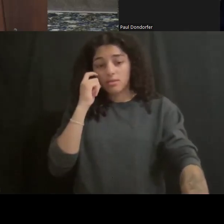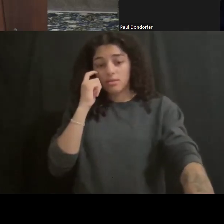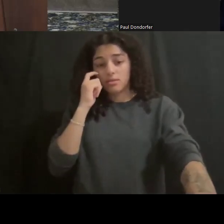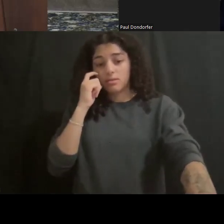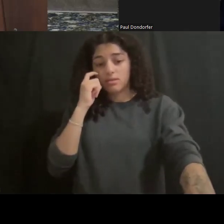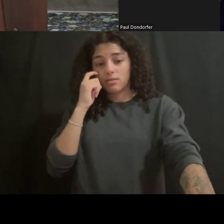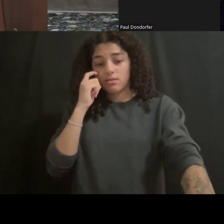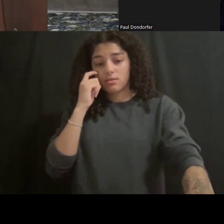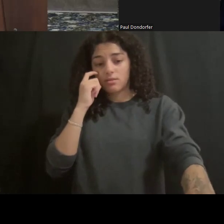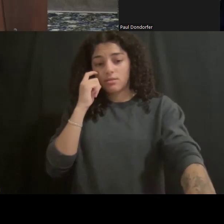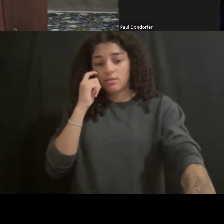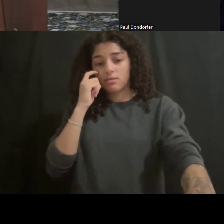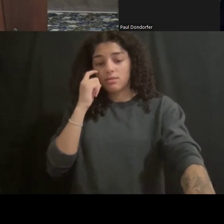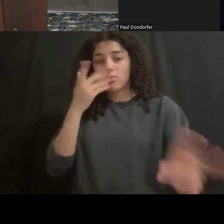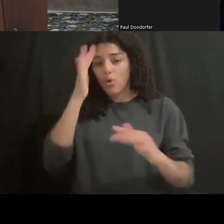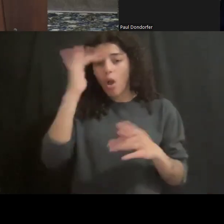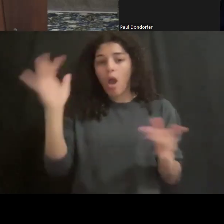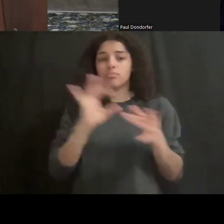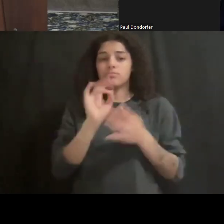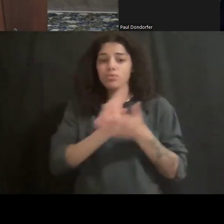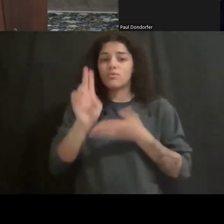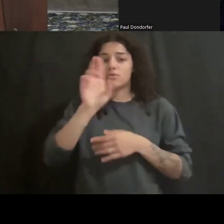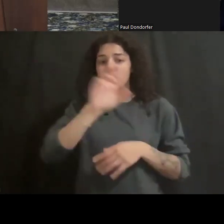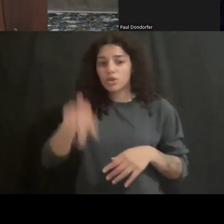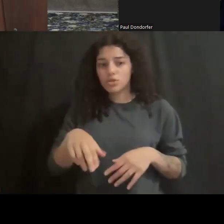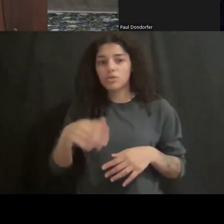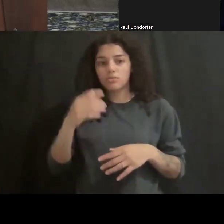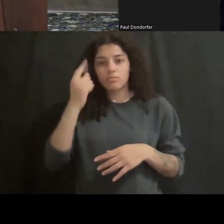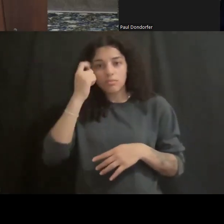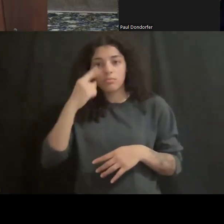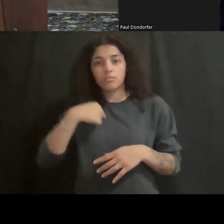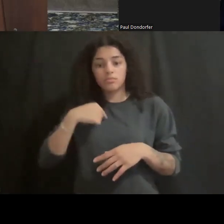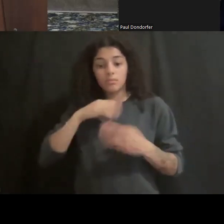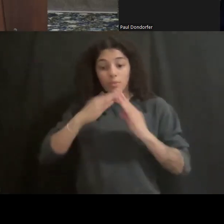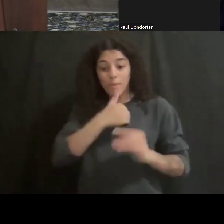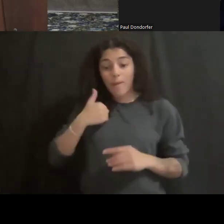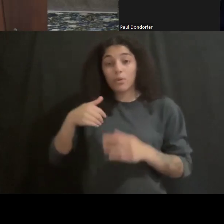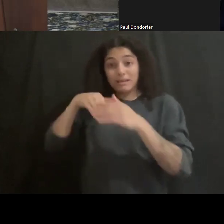of Rochester an asset the community even though you do have to pay admission fee and then other